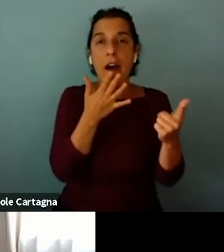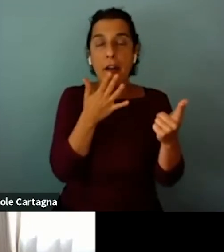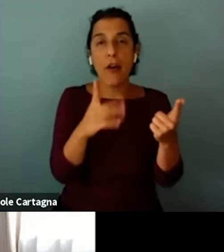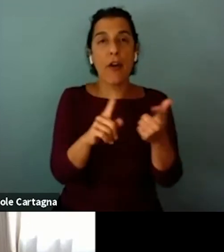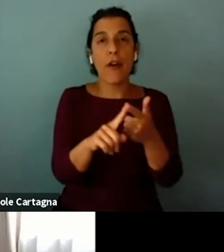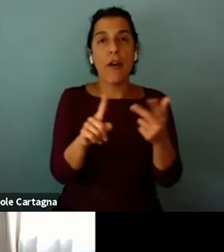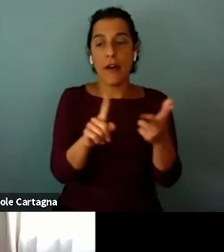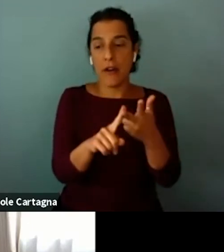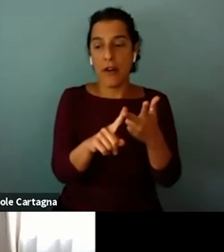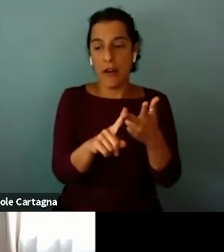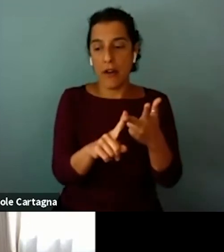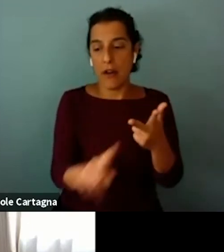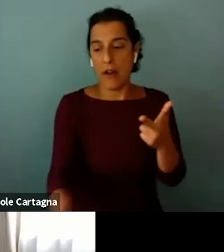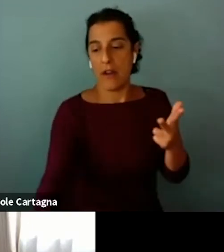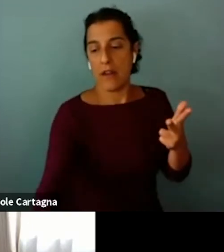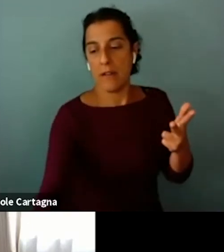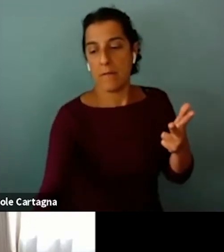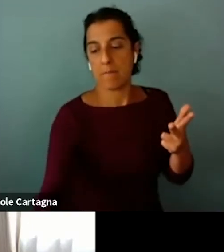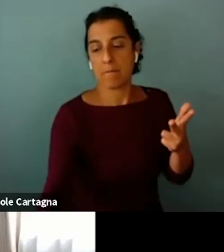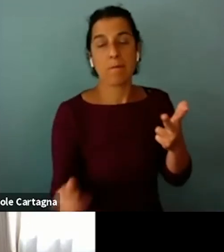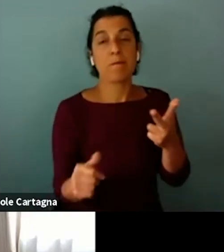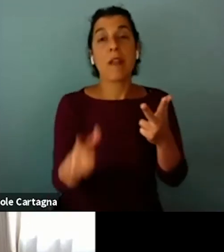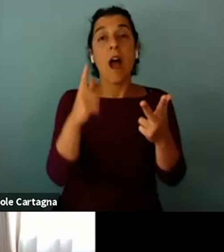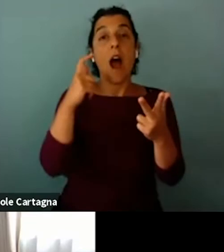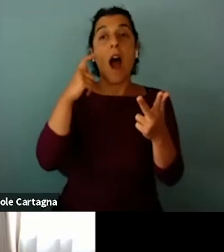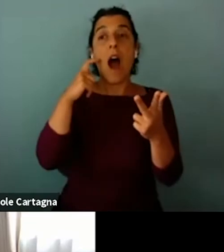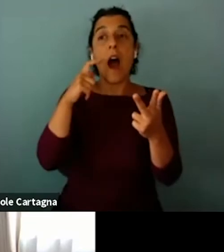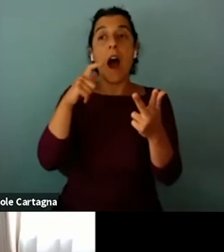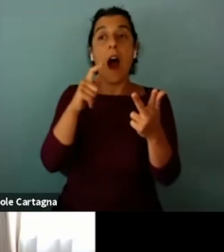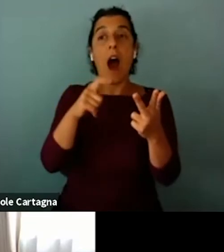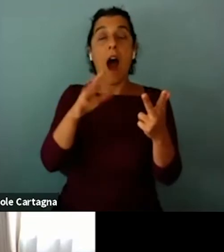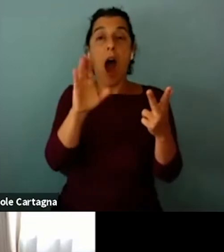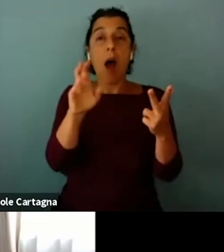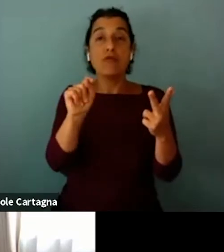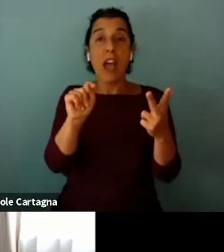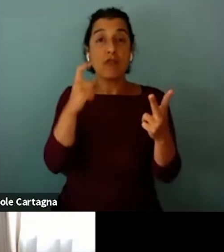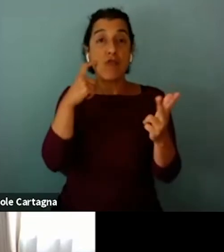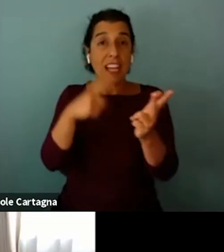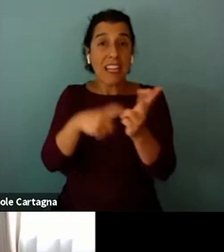luminous object recognition you know salience all these different things which are